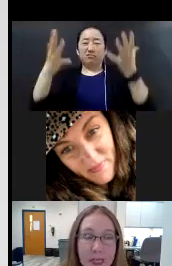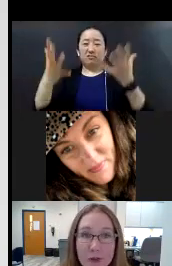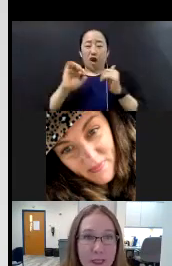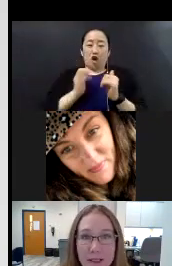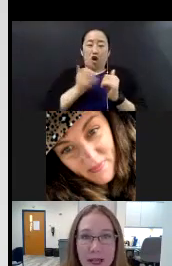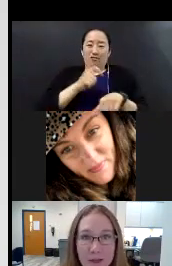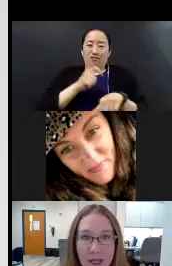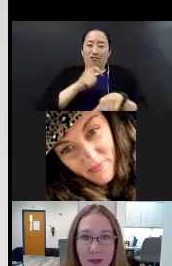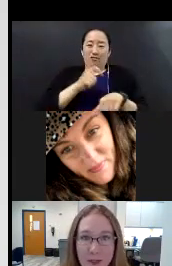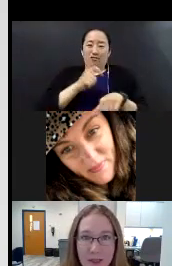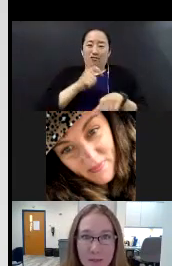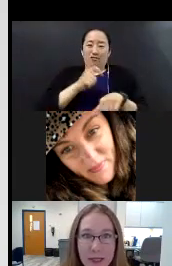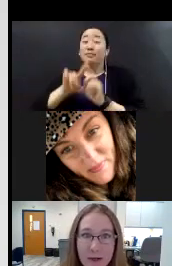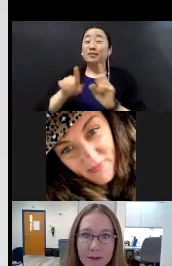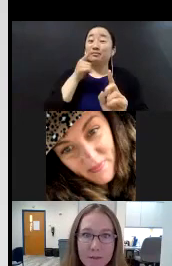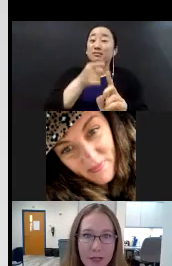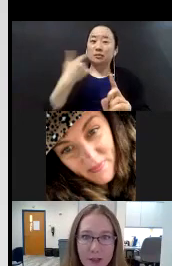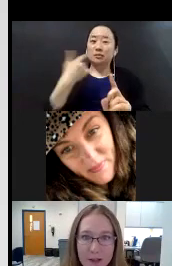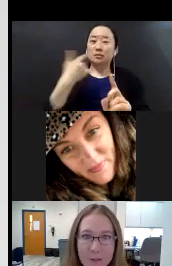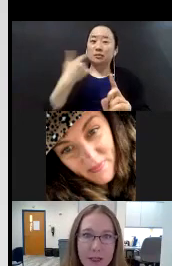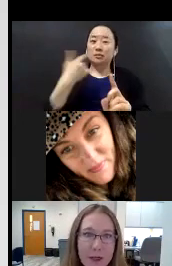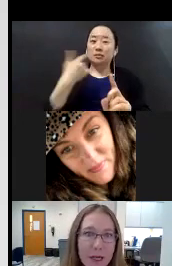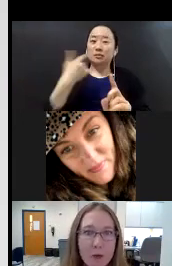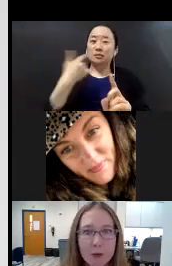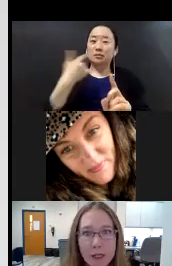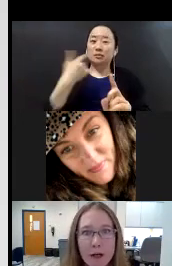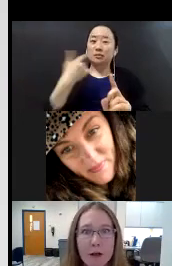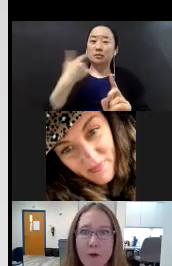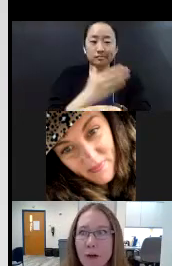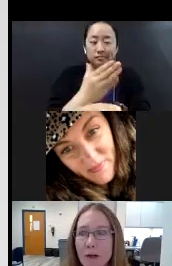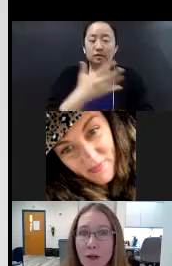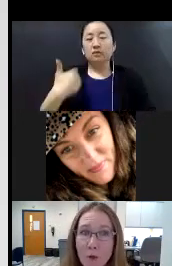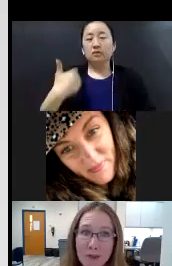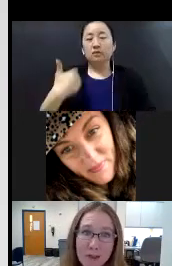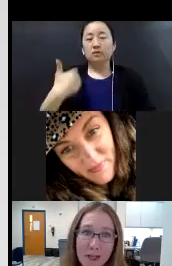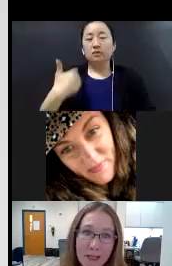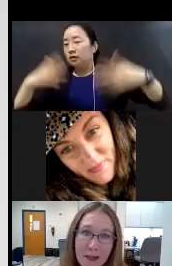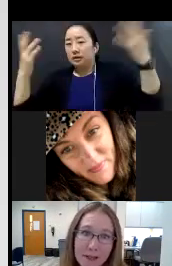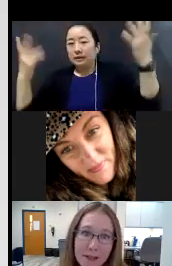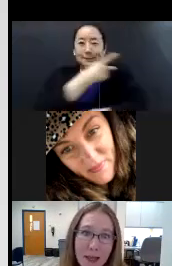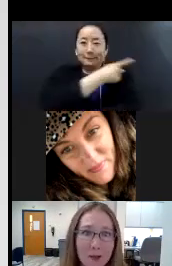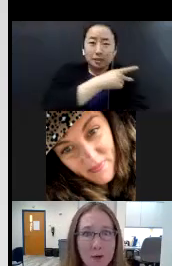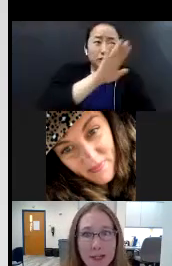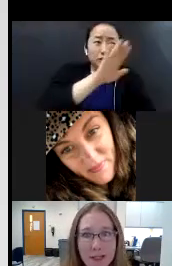NAVIGATE DEPENDING ON THE PATIENT AND HOW OLD THEY ARE OR WHAT THEIR DIAGNOSTIC CATEGORY IS OR